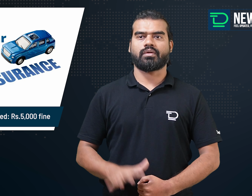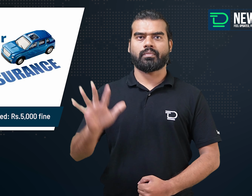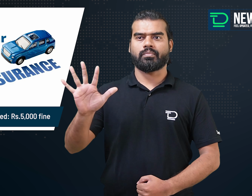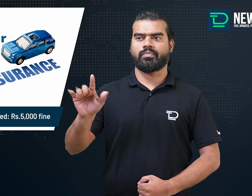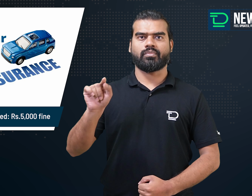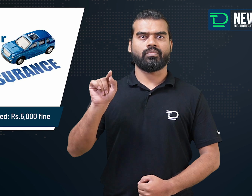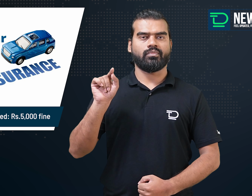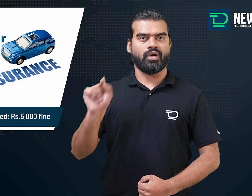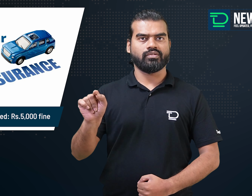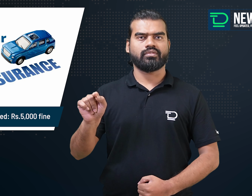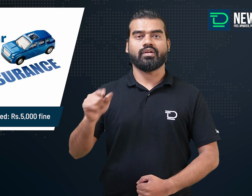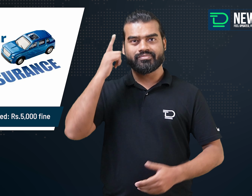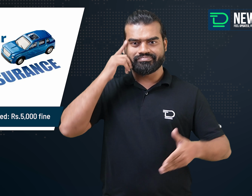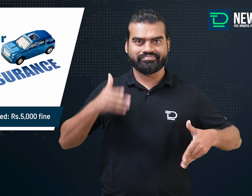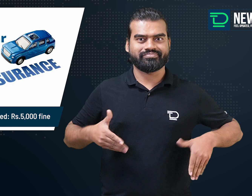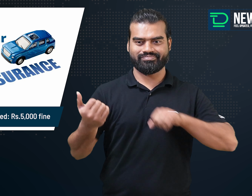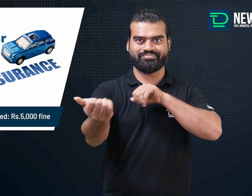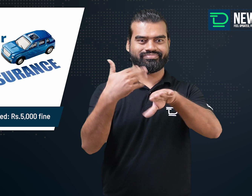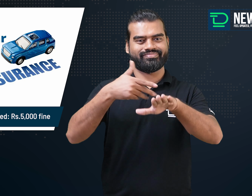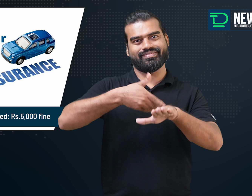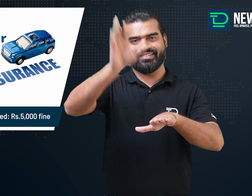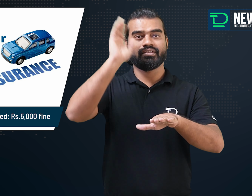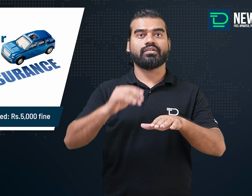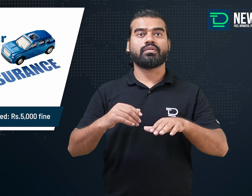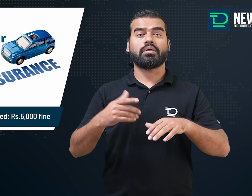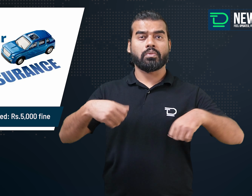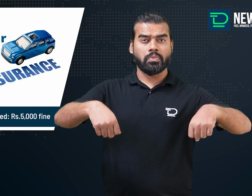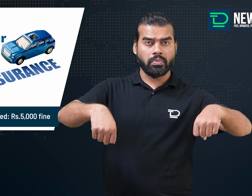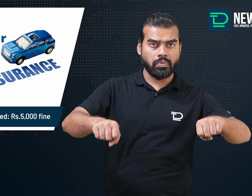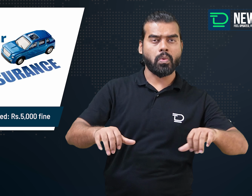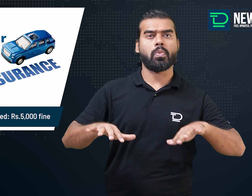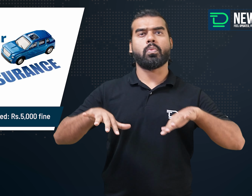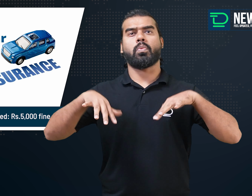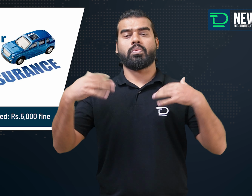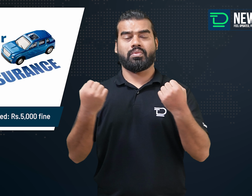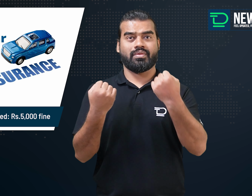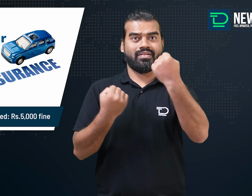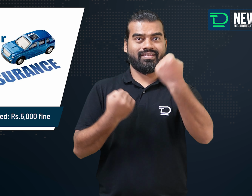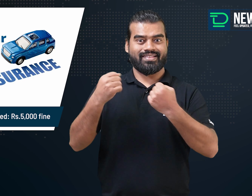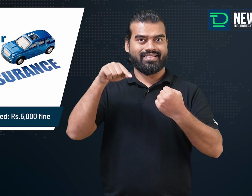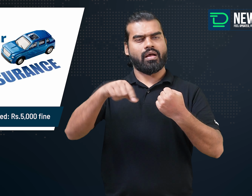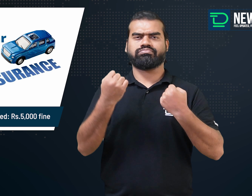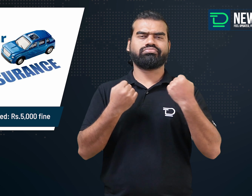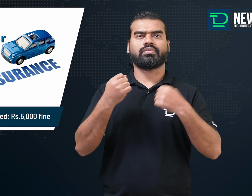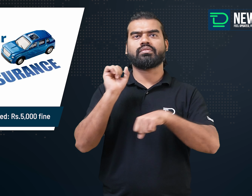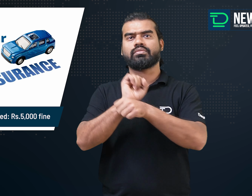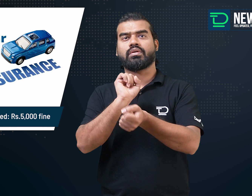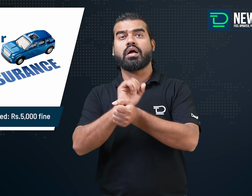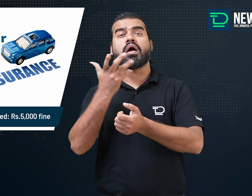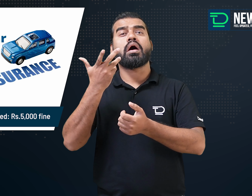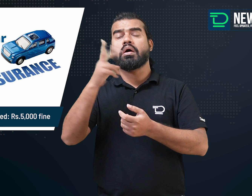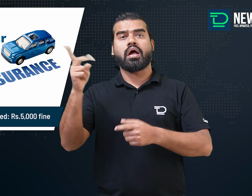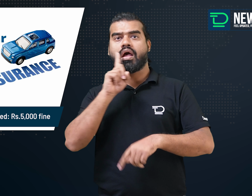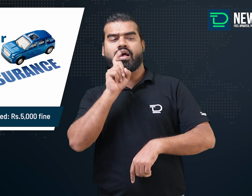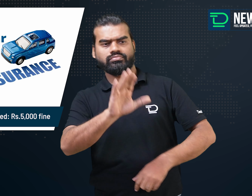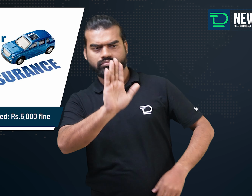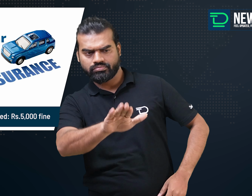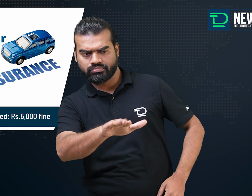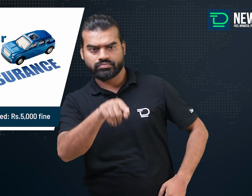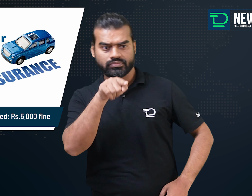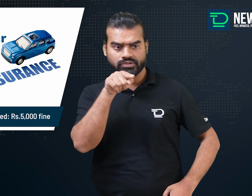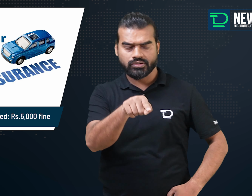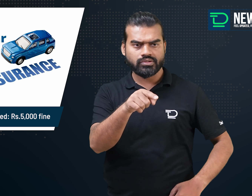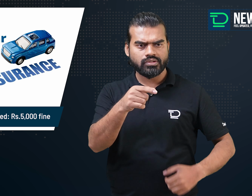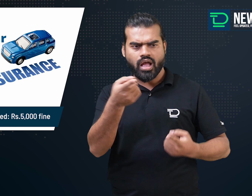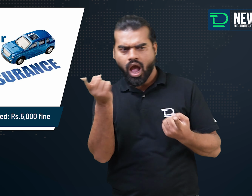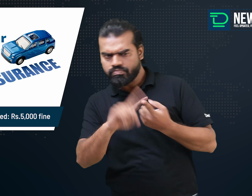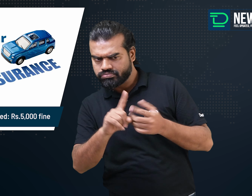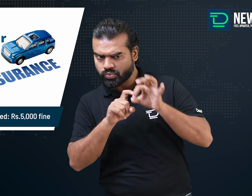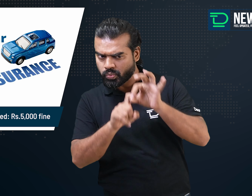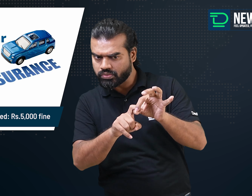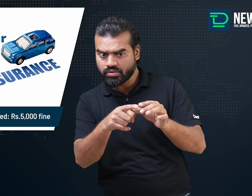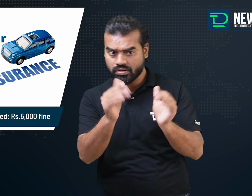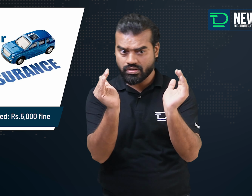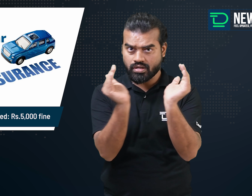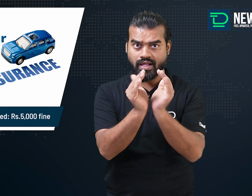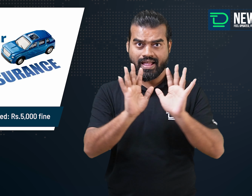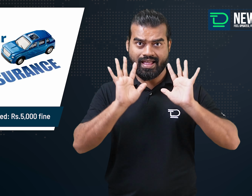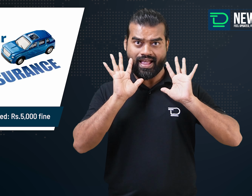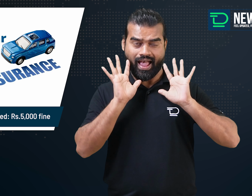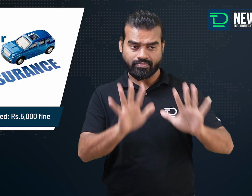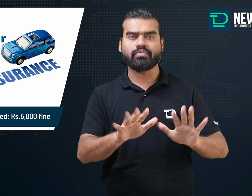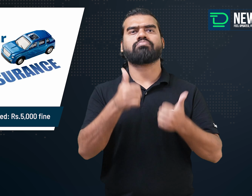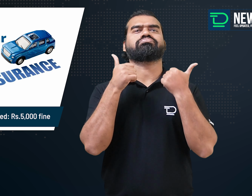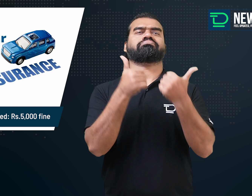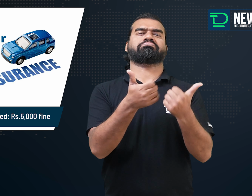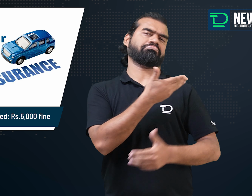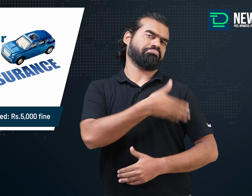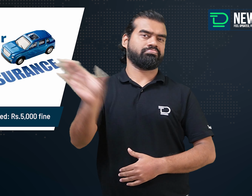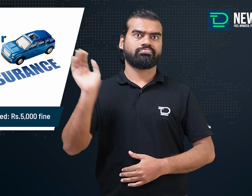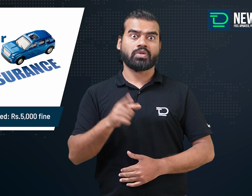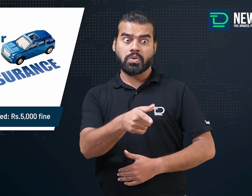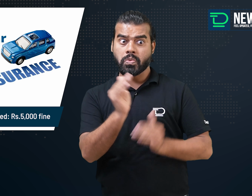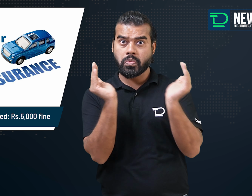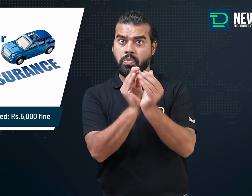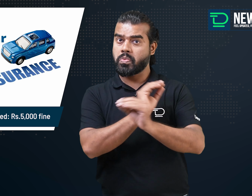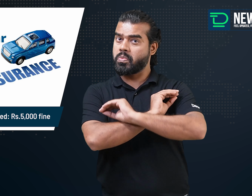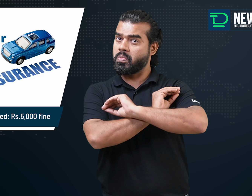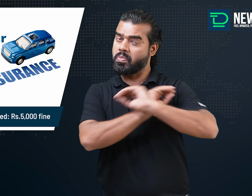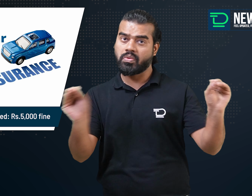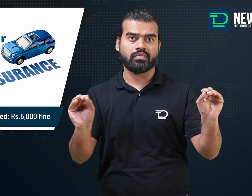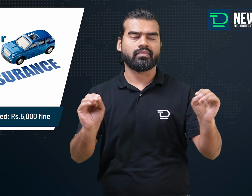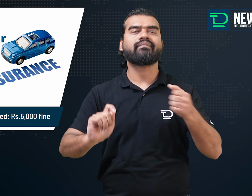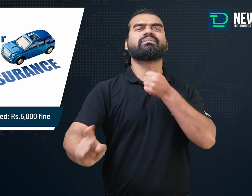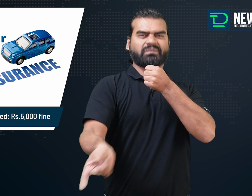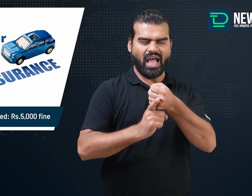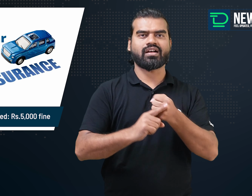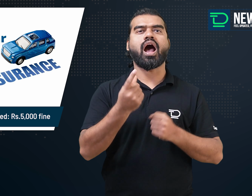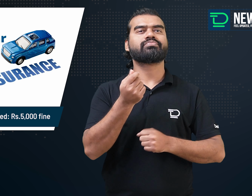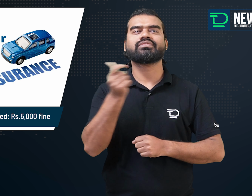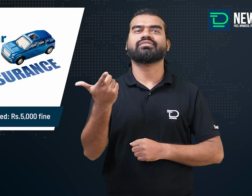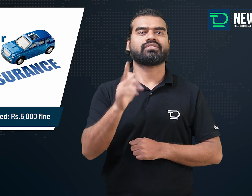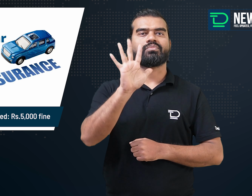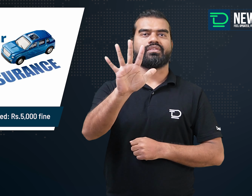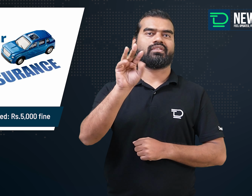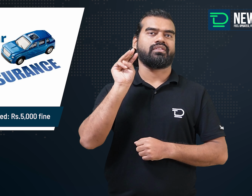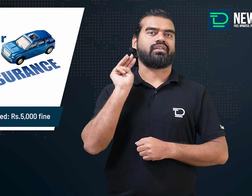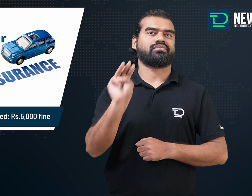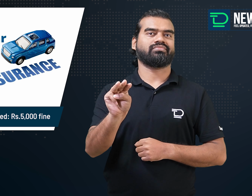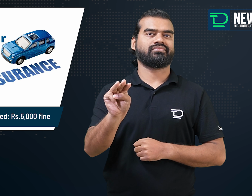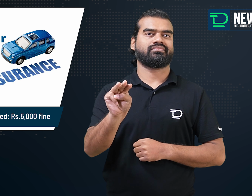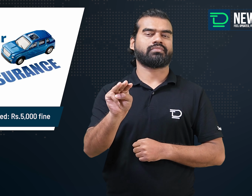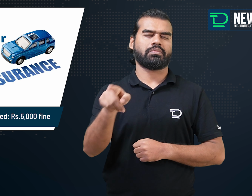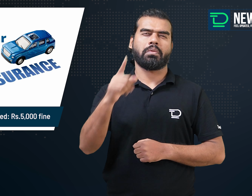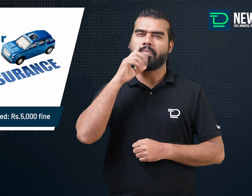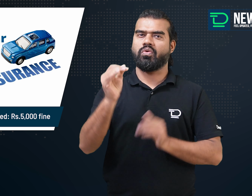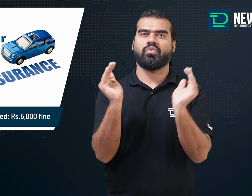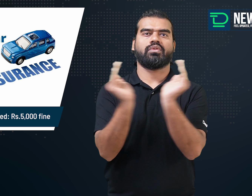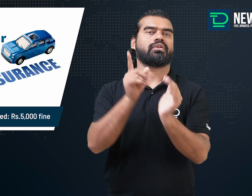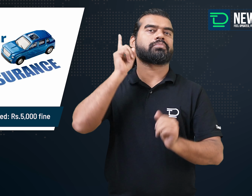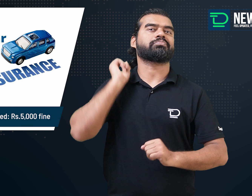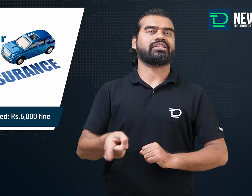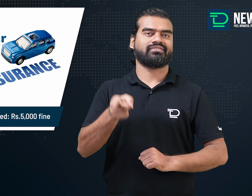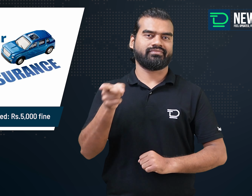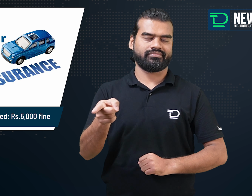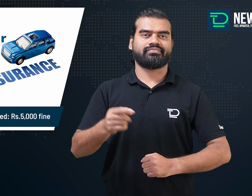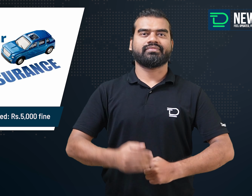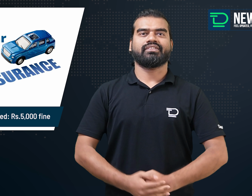5. If bike or car was not insured: Rs.5,000 fine